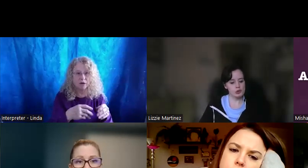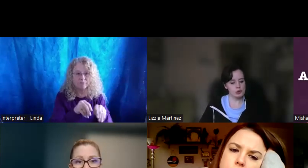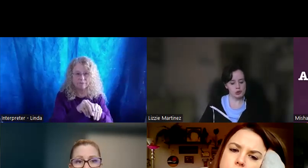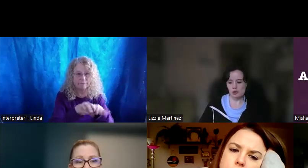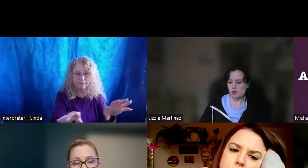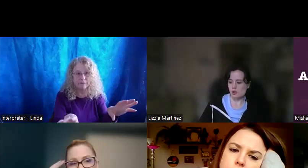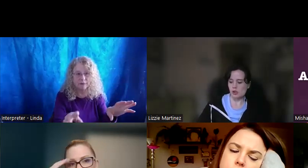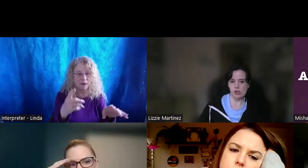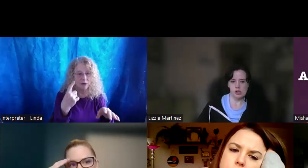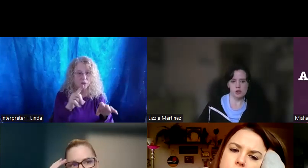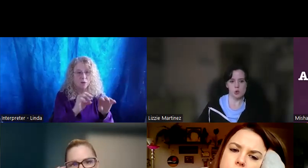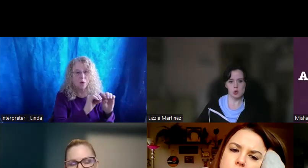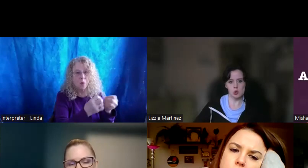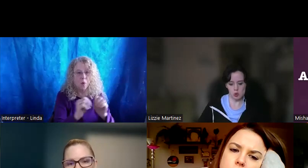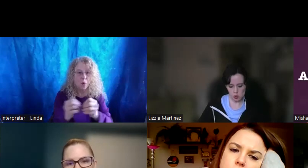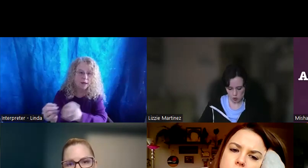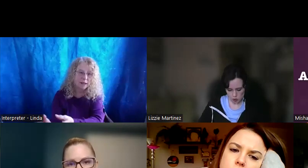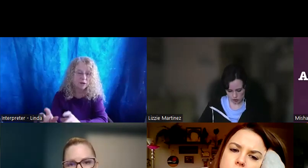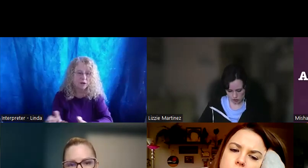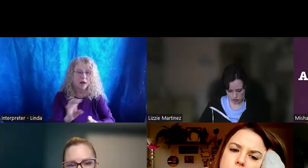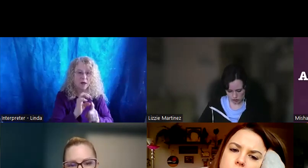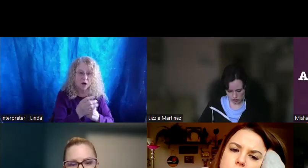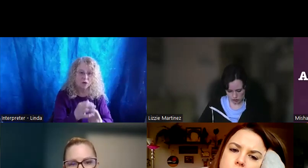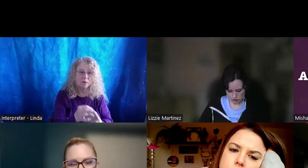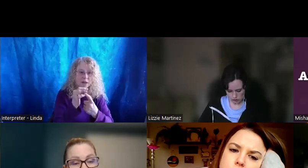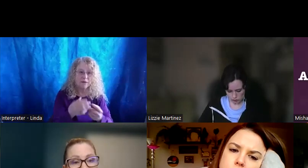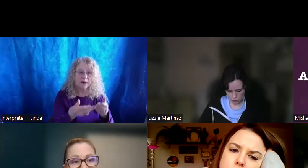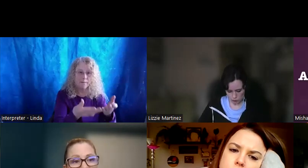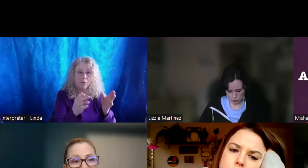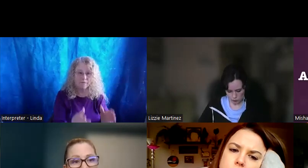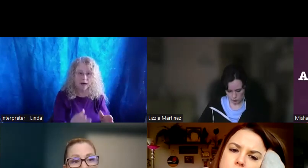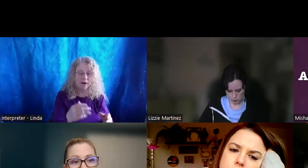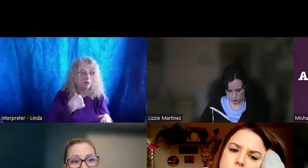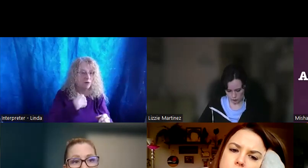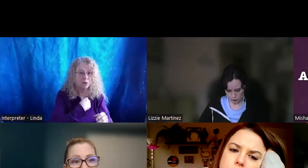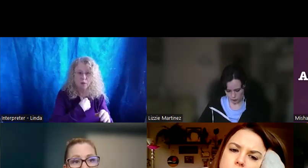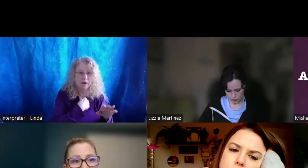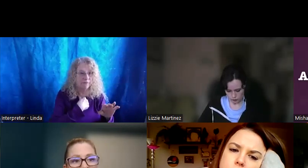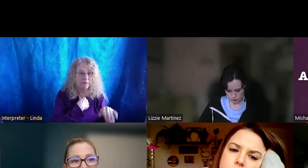THE CULTURALLY SPECIFIC PROVIDERS WE HAVE NOT AWARDED YET.